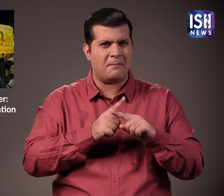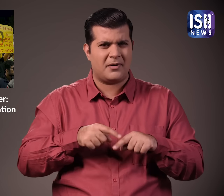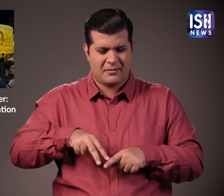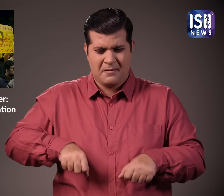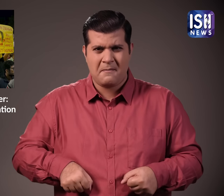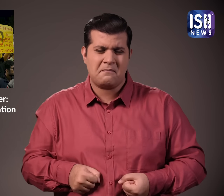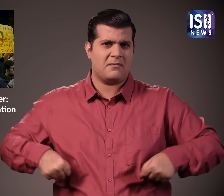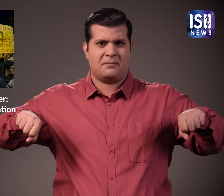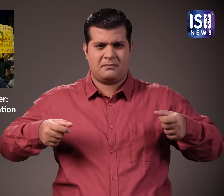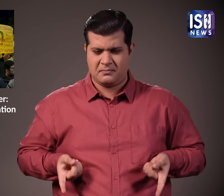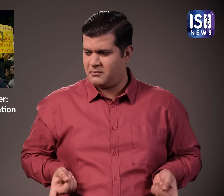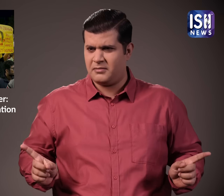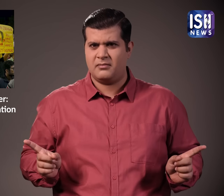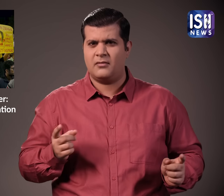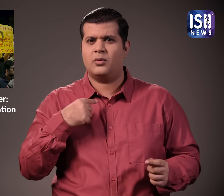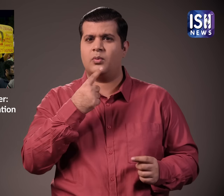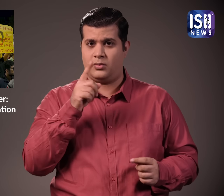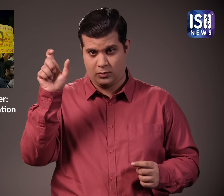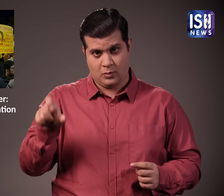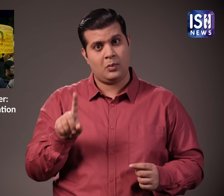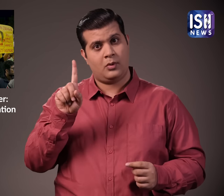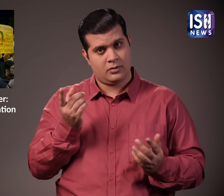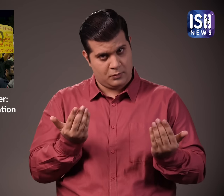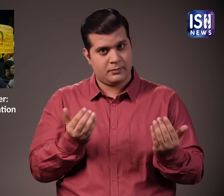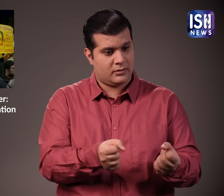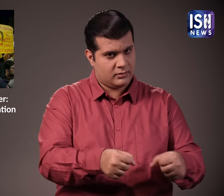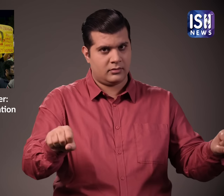this was proved that multiple people had raped her. And one.